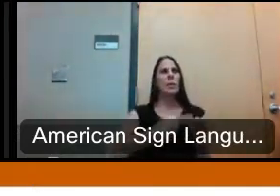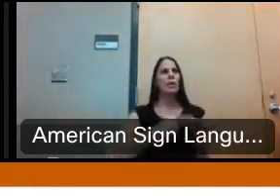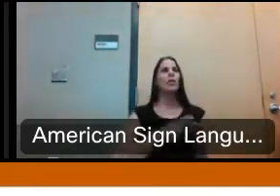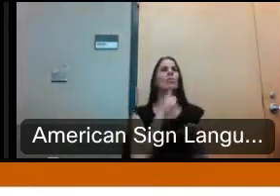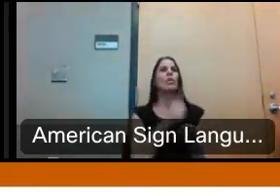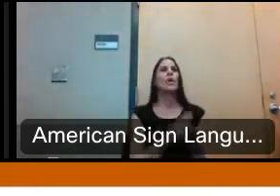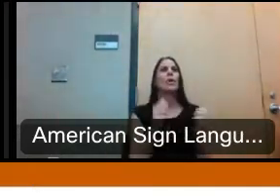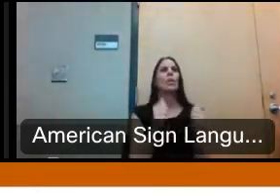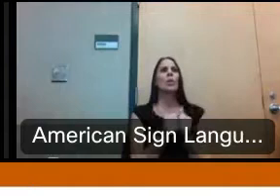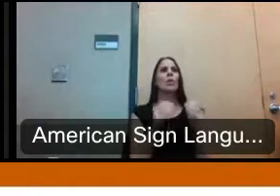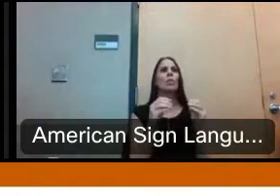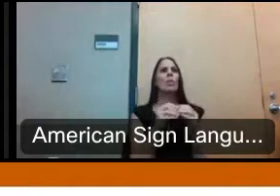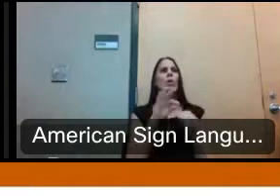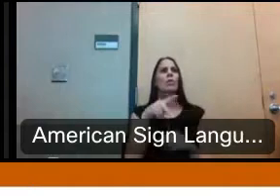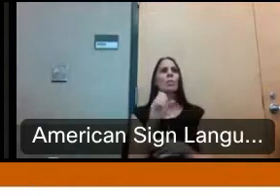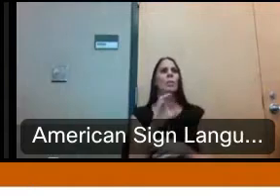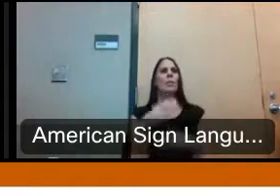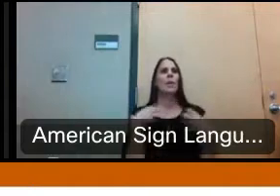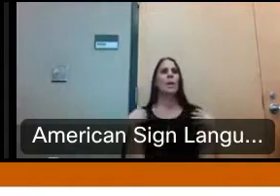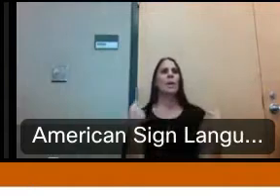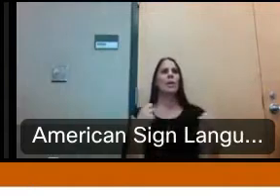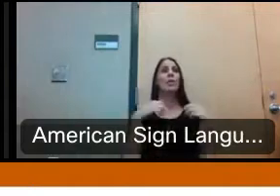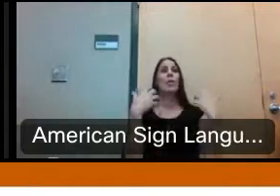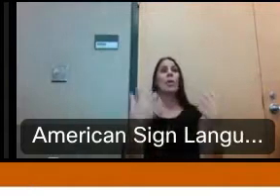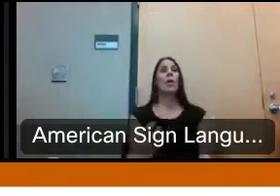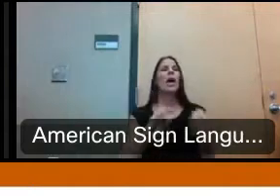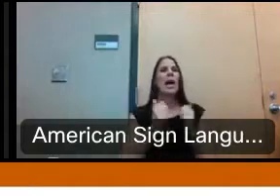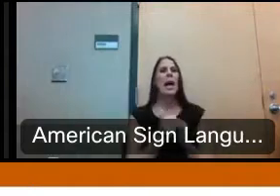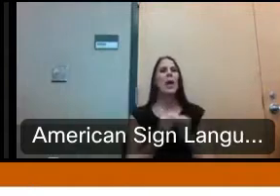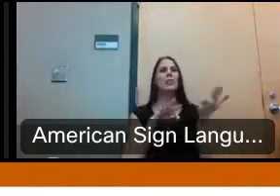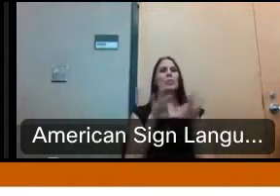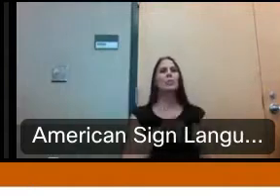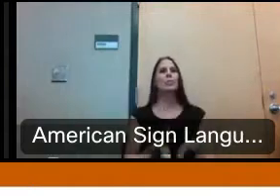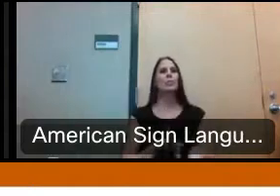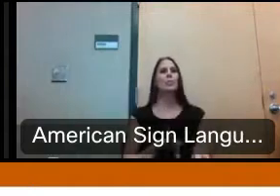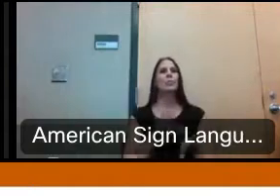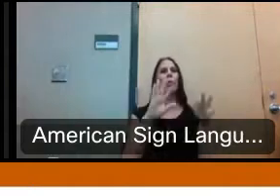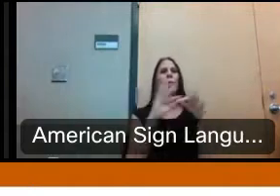Um, how we frame our messages matters a lot. So the building I used to work at, um, in